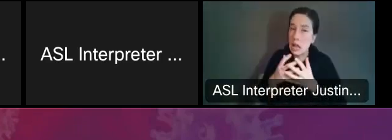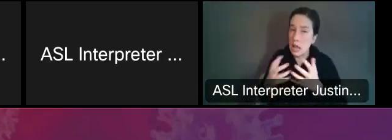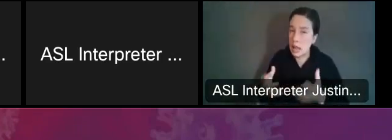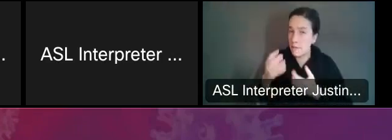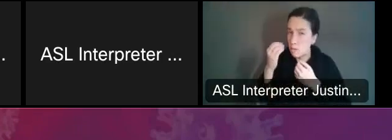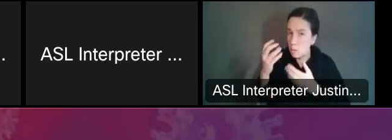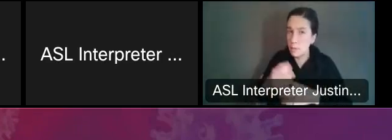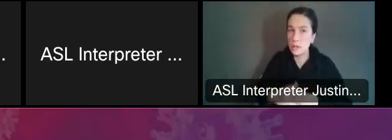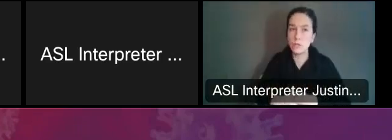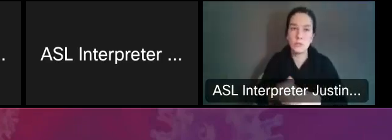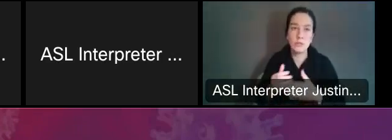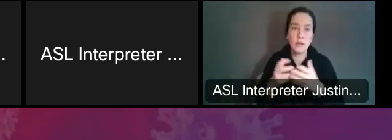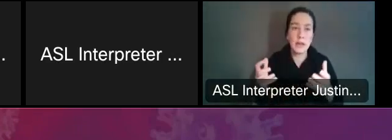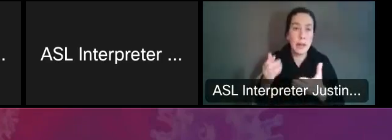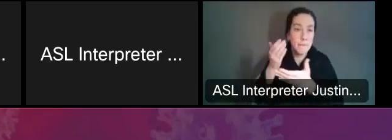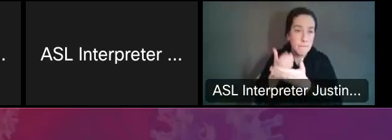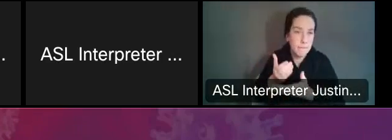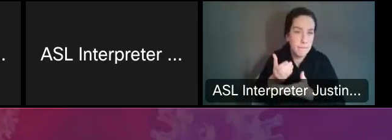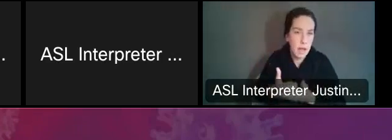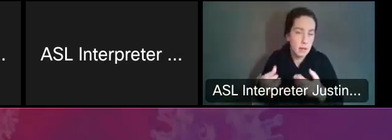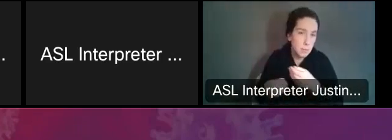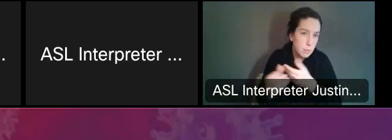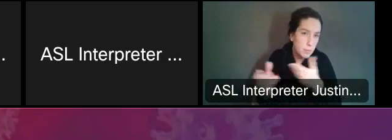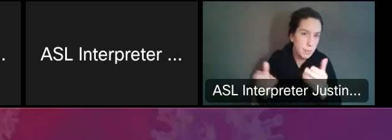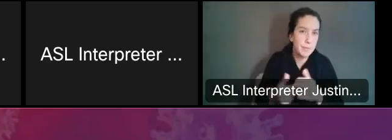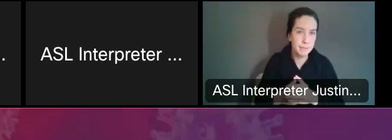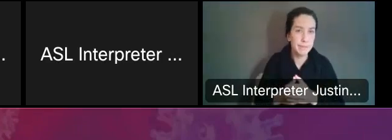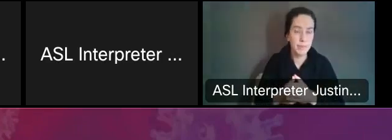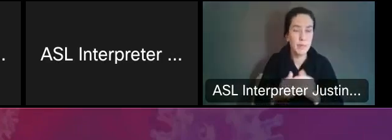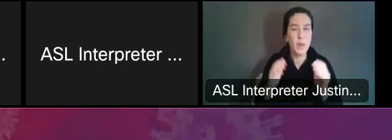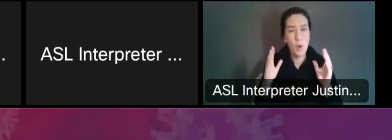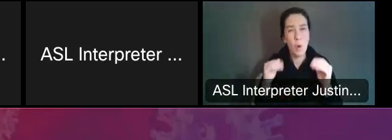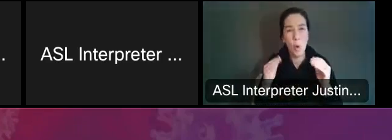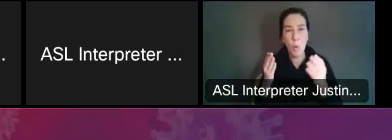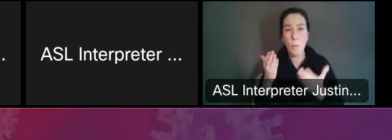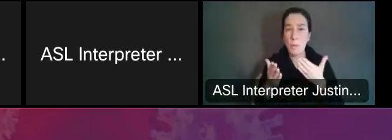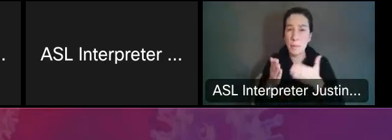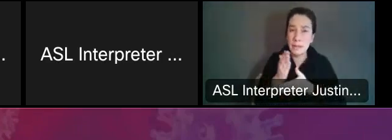I hope that these facts might be helpful towards any feelings of concerns you have about vaccines.